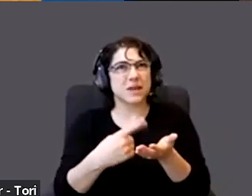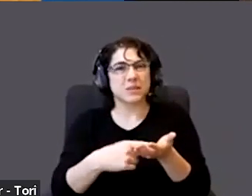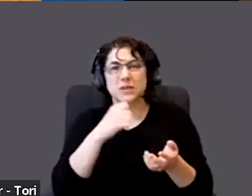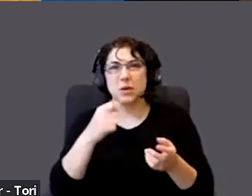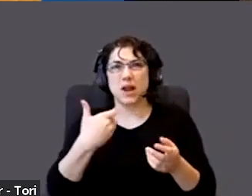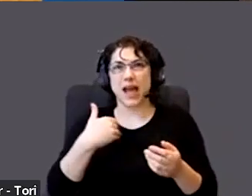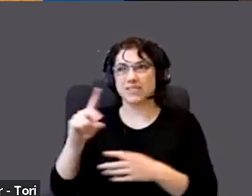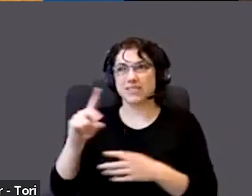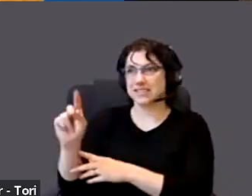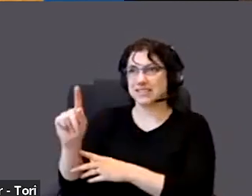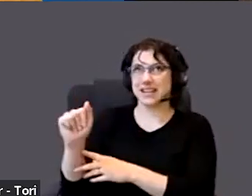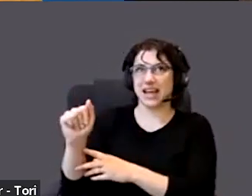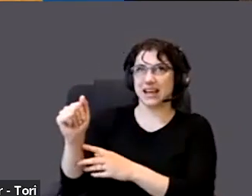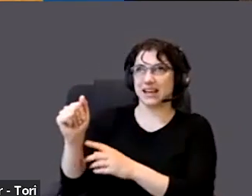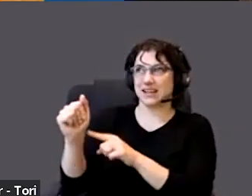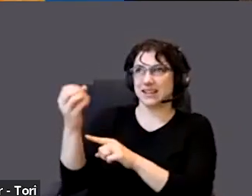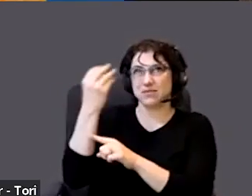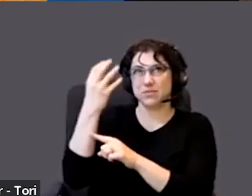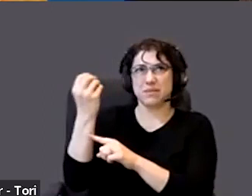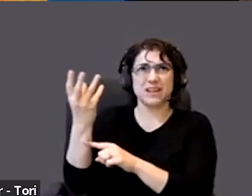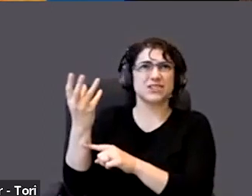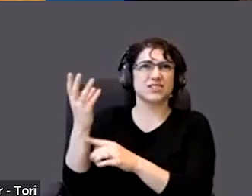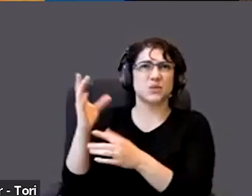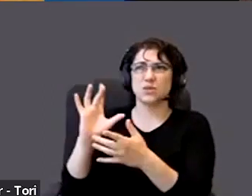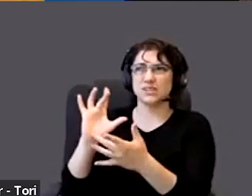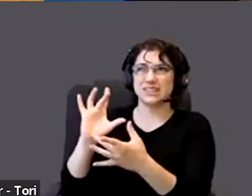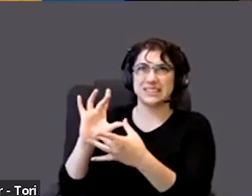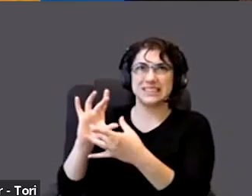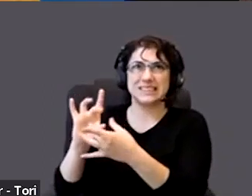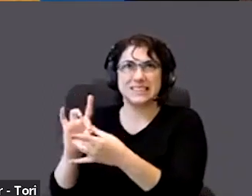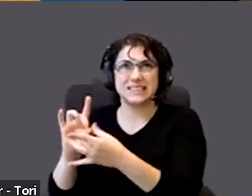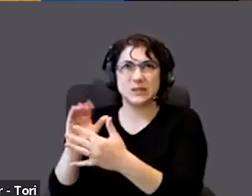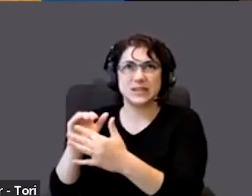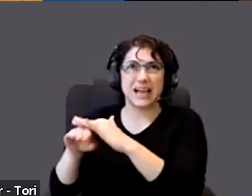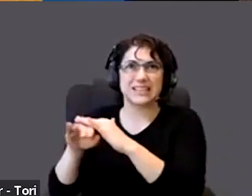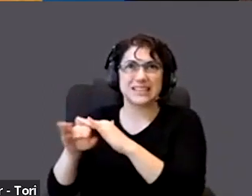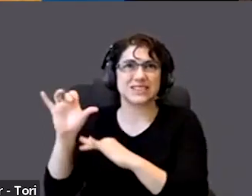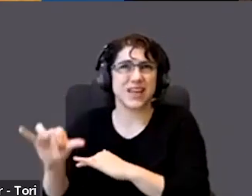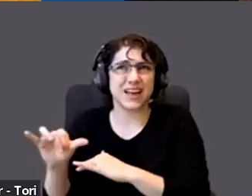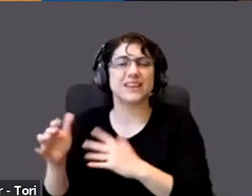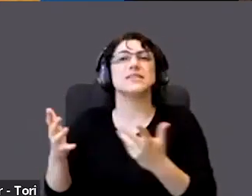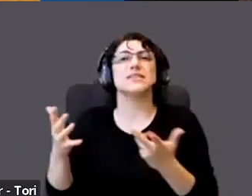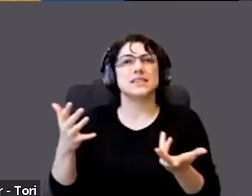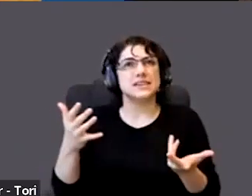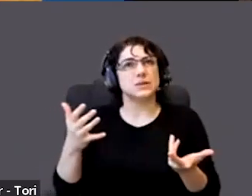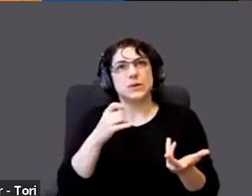the right things are not flowing through them, we will not have the capacity to report what we need. Even yesterday I was in a conversation as to whether